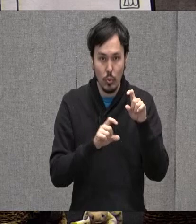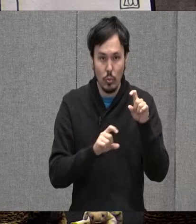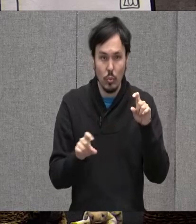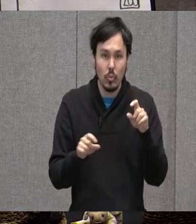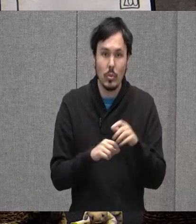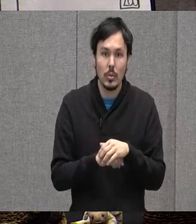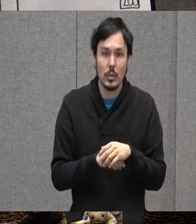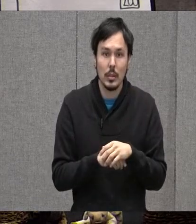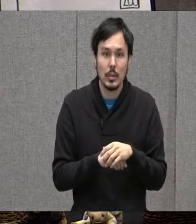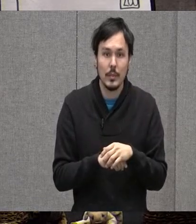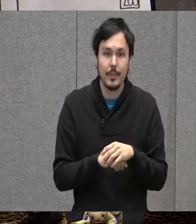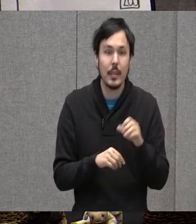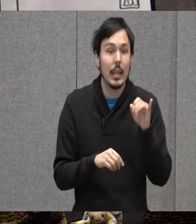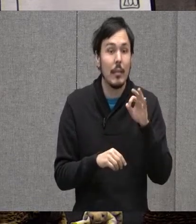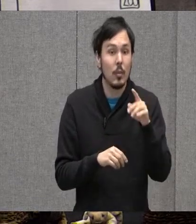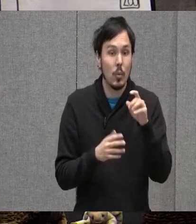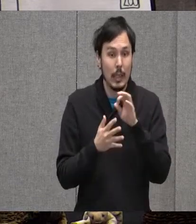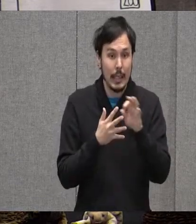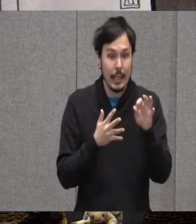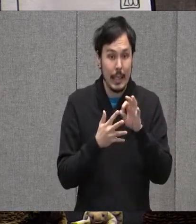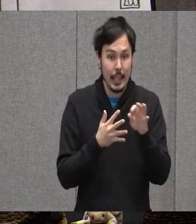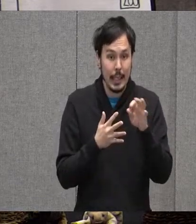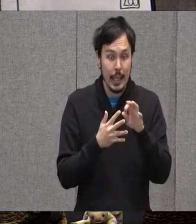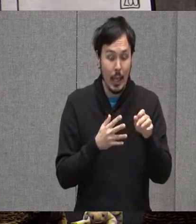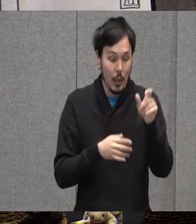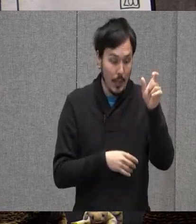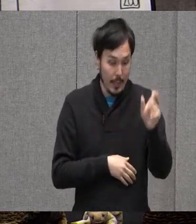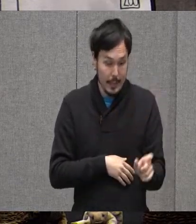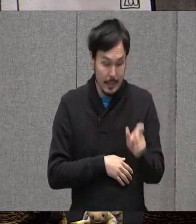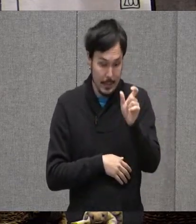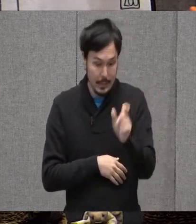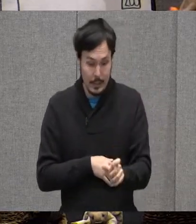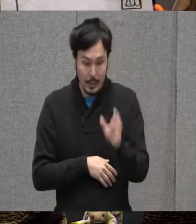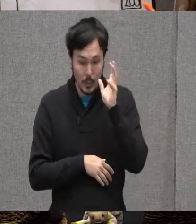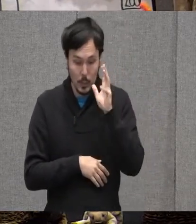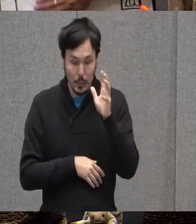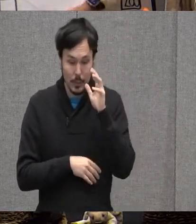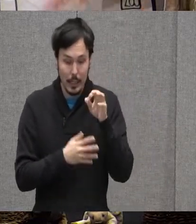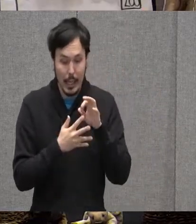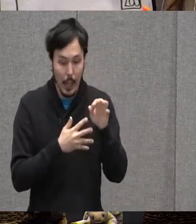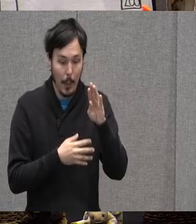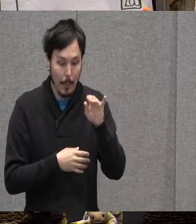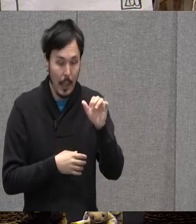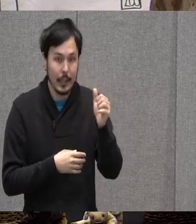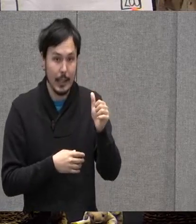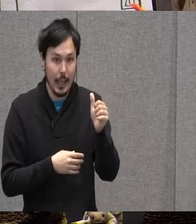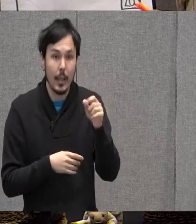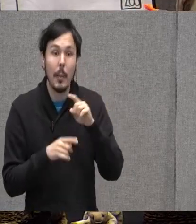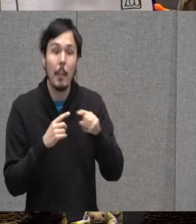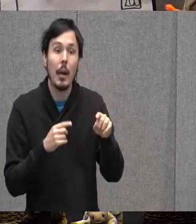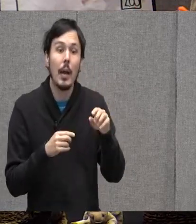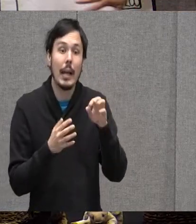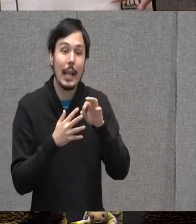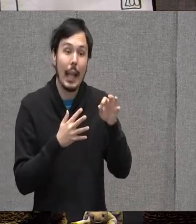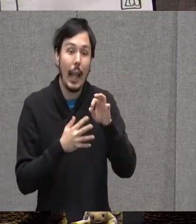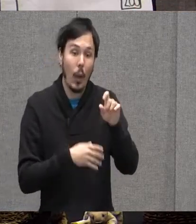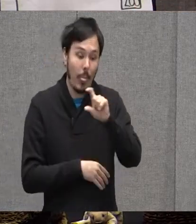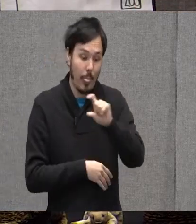then we're counting by ones, we talked about that. And so then, we could figure out using those patterns